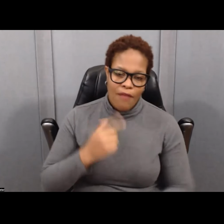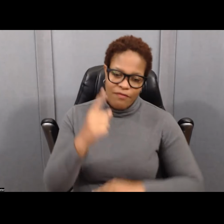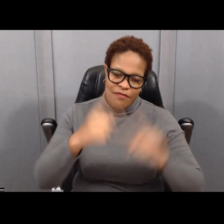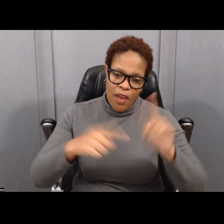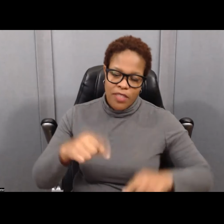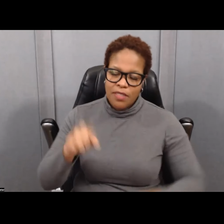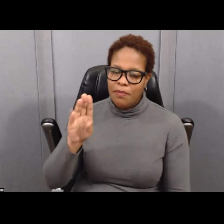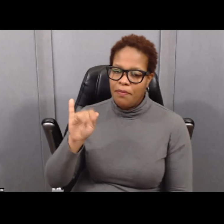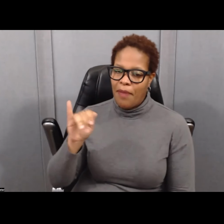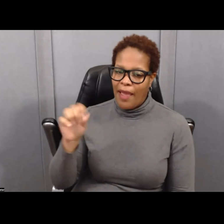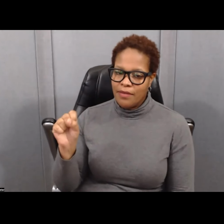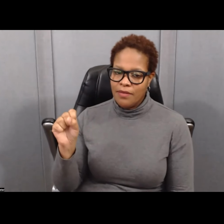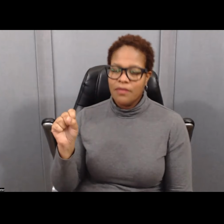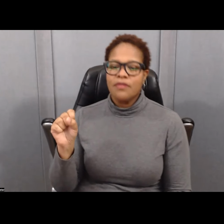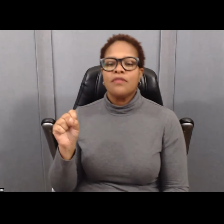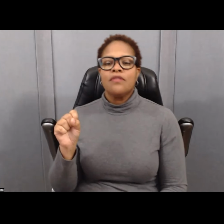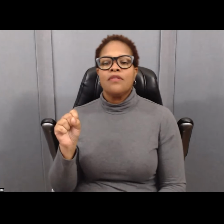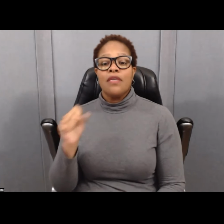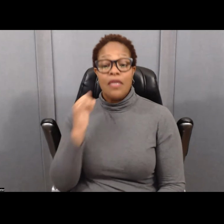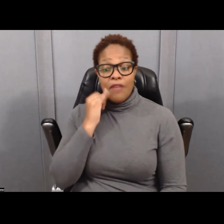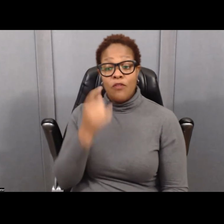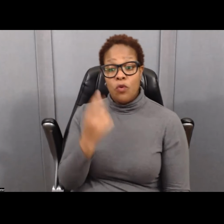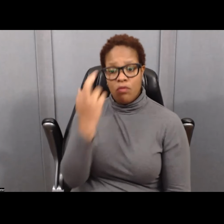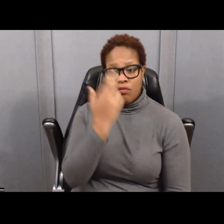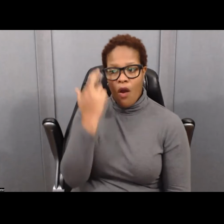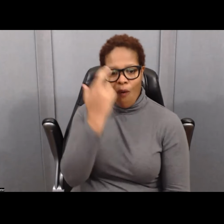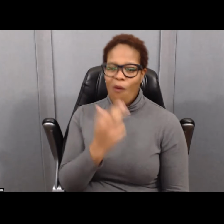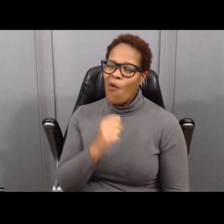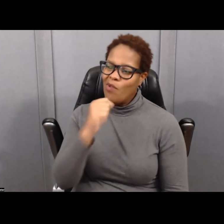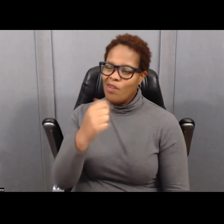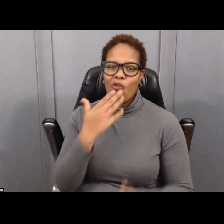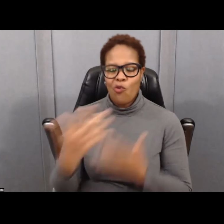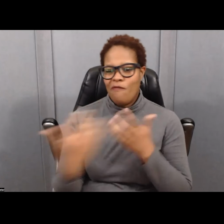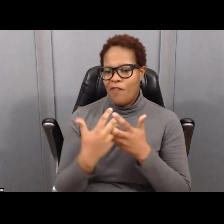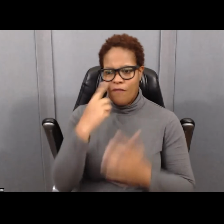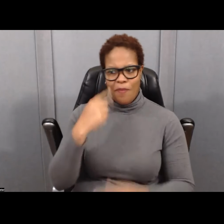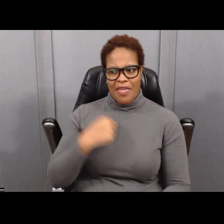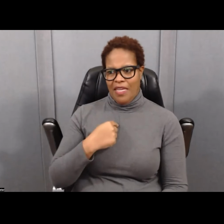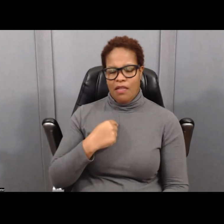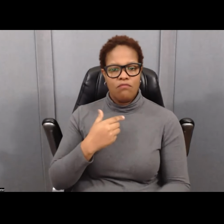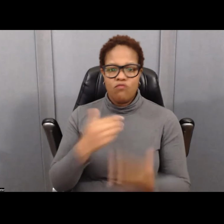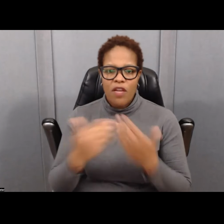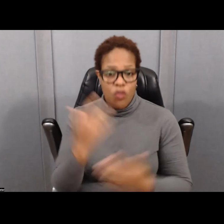so one thing is that if you realize, okay, this is not for you because of whatever the reason is, you can step away,